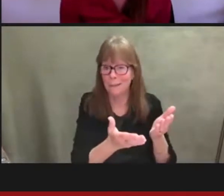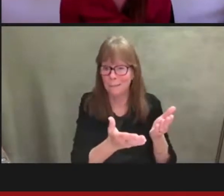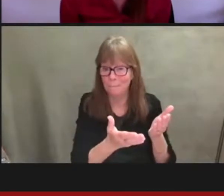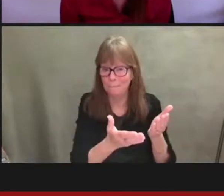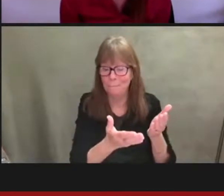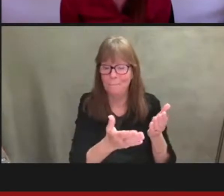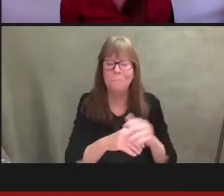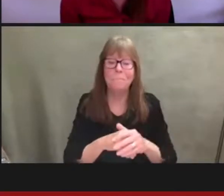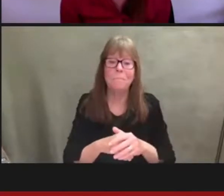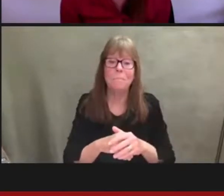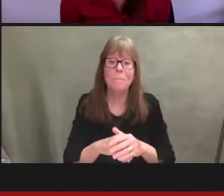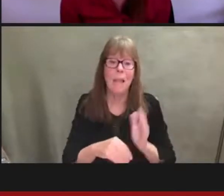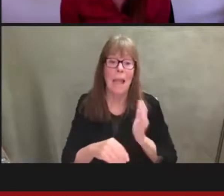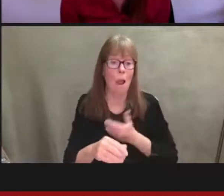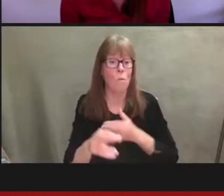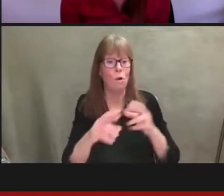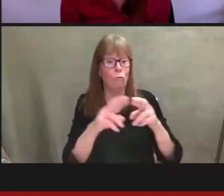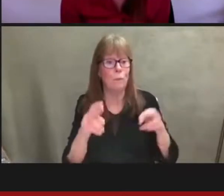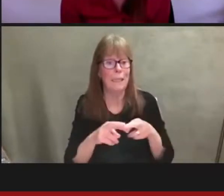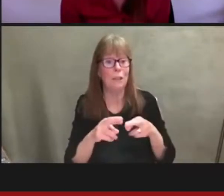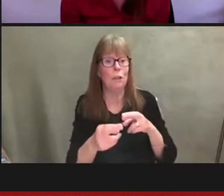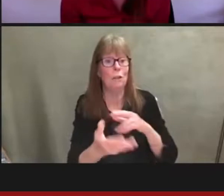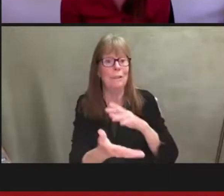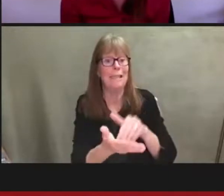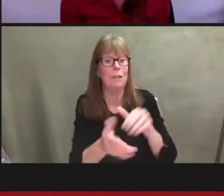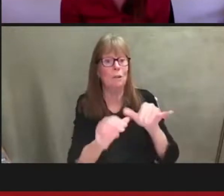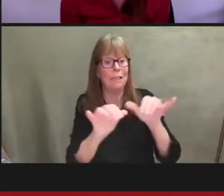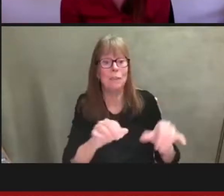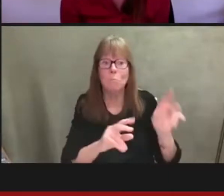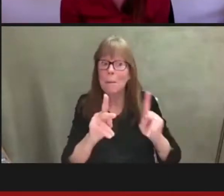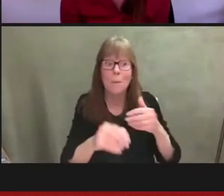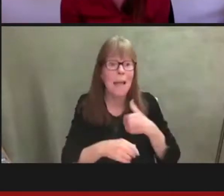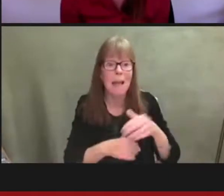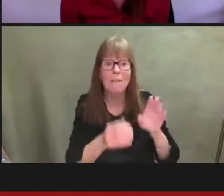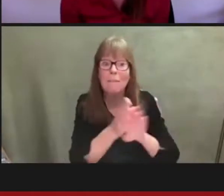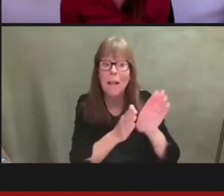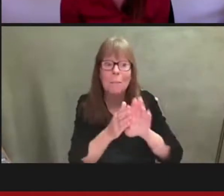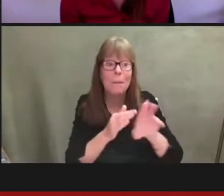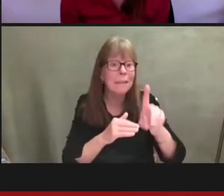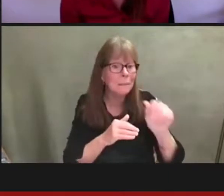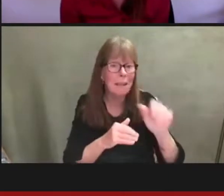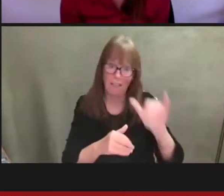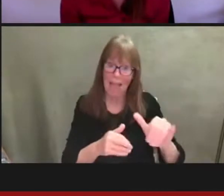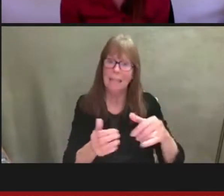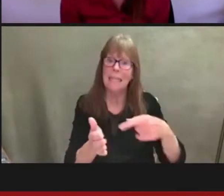And our regional center system for people with developmental disabilities is entitlement-based.